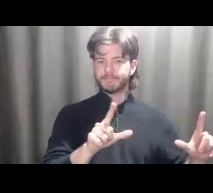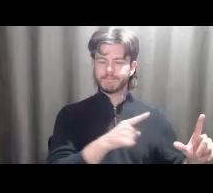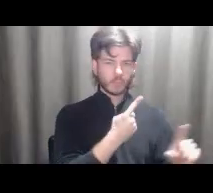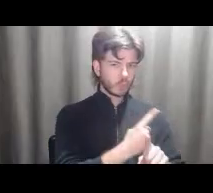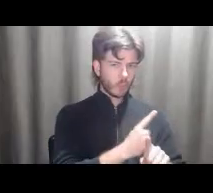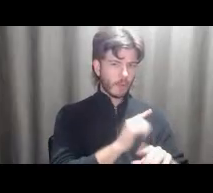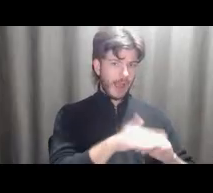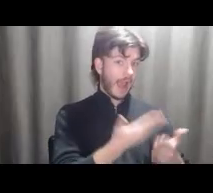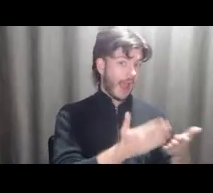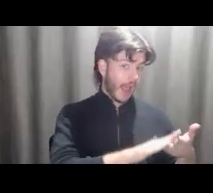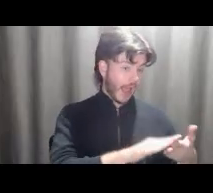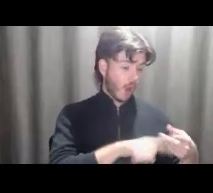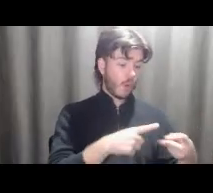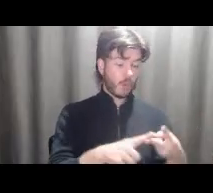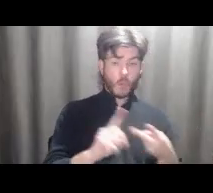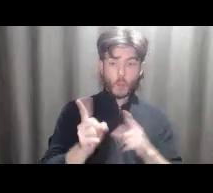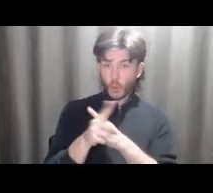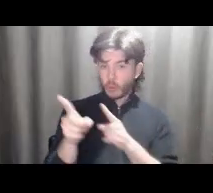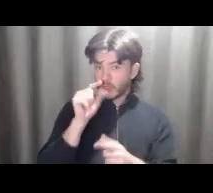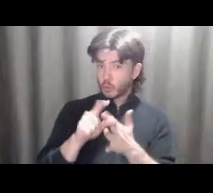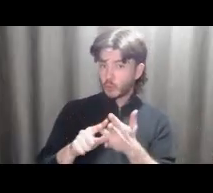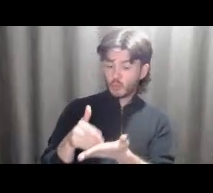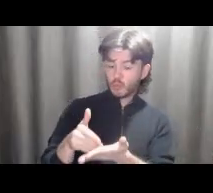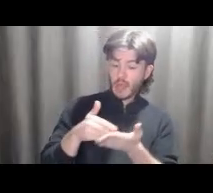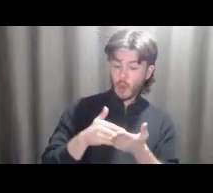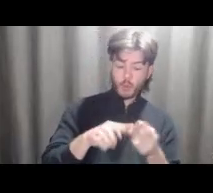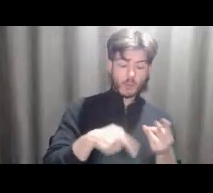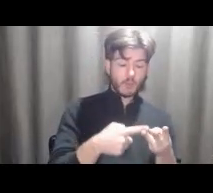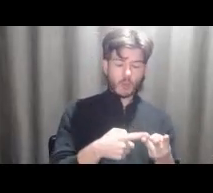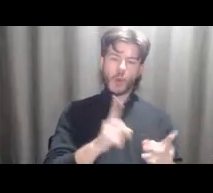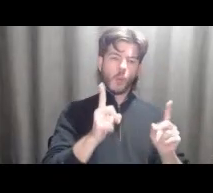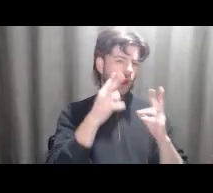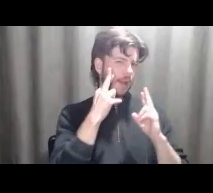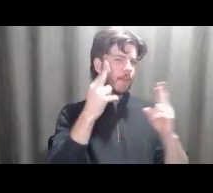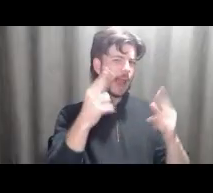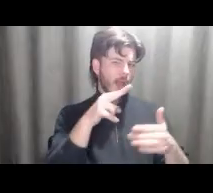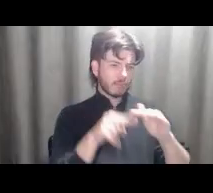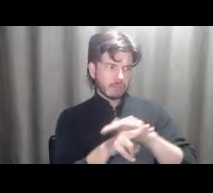with, and what people can expect from the experience. They even have some examples.